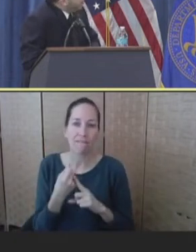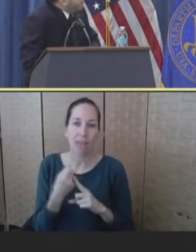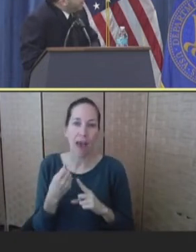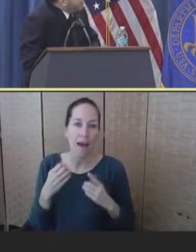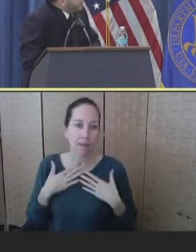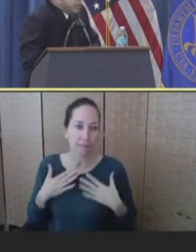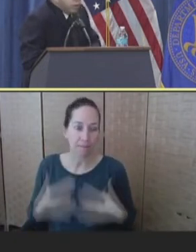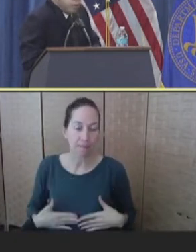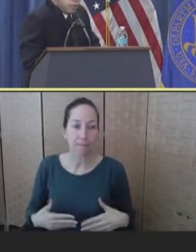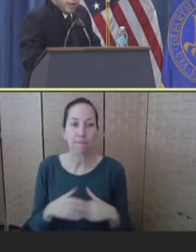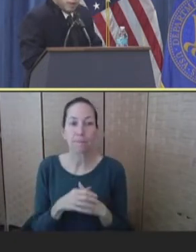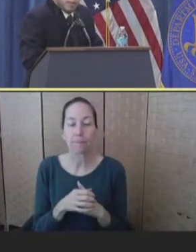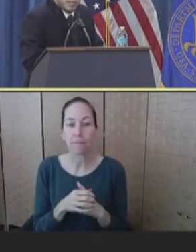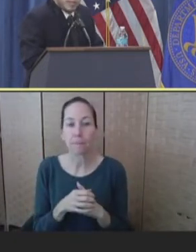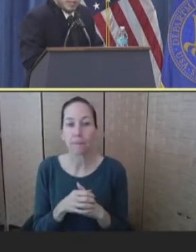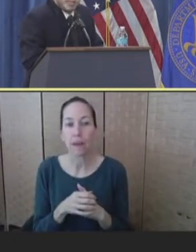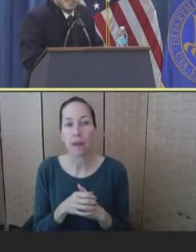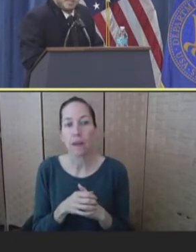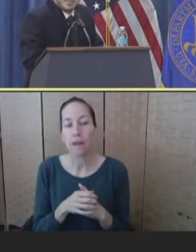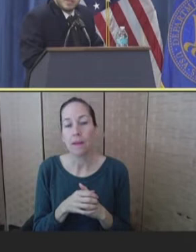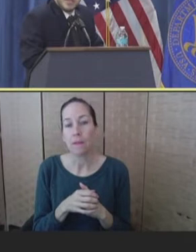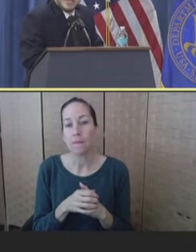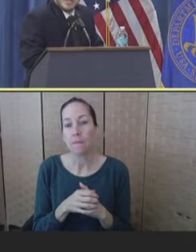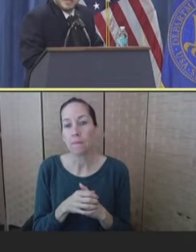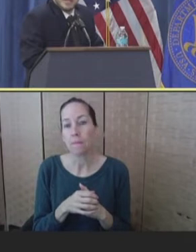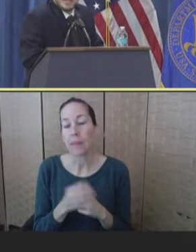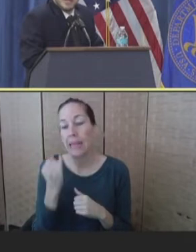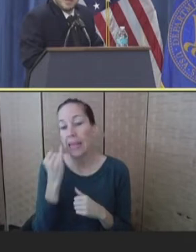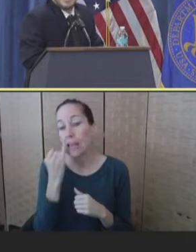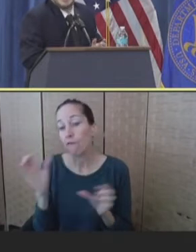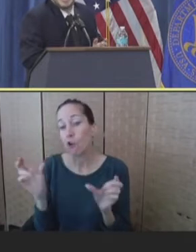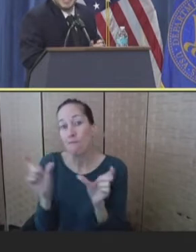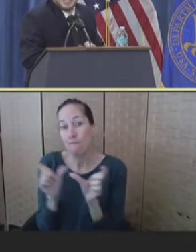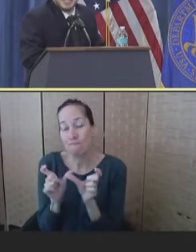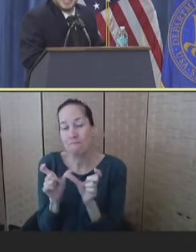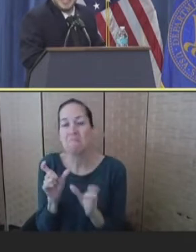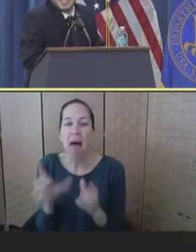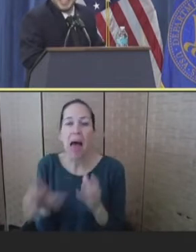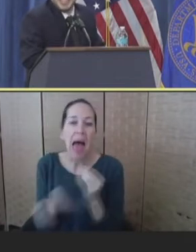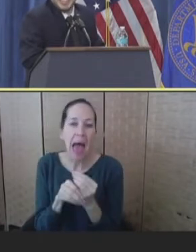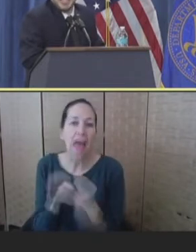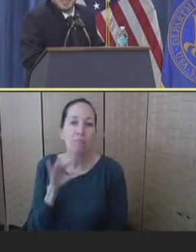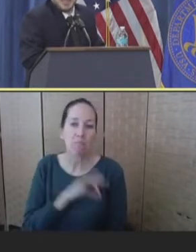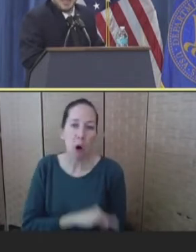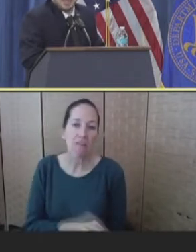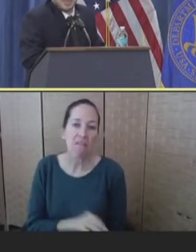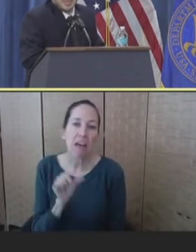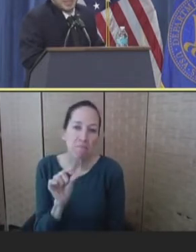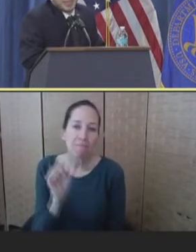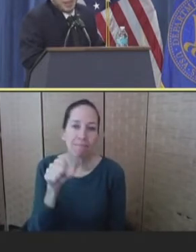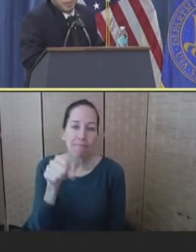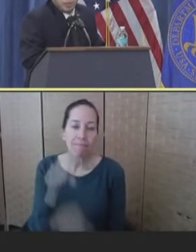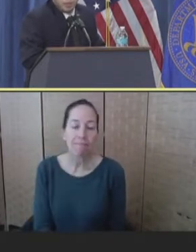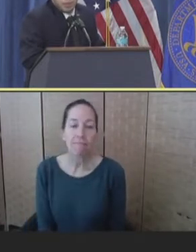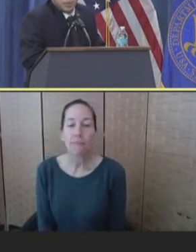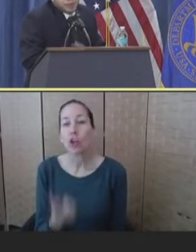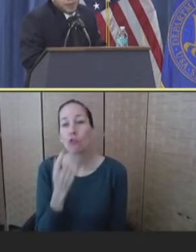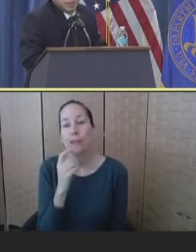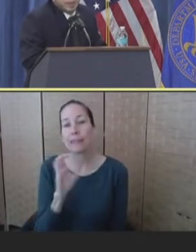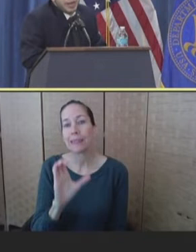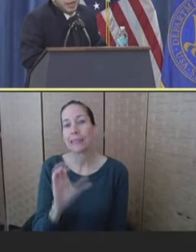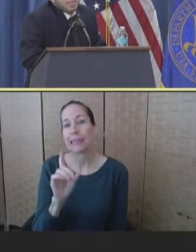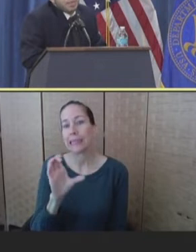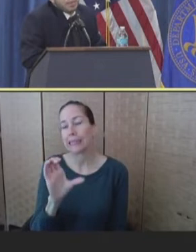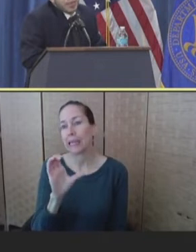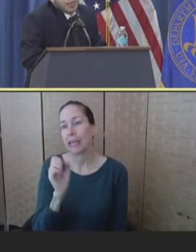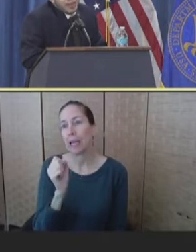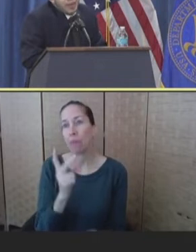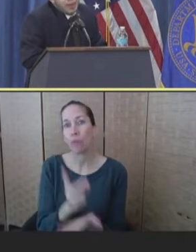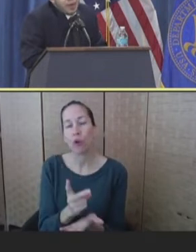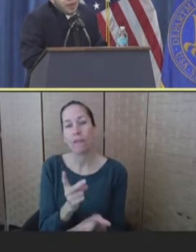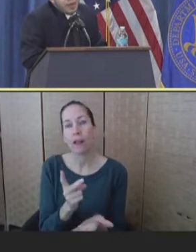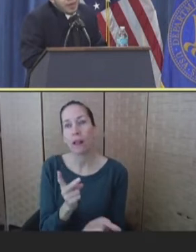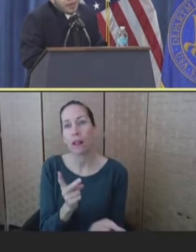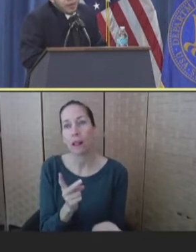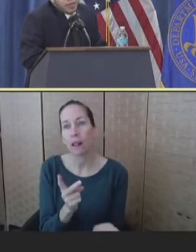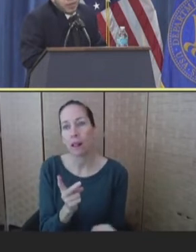And then the other question we had was there's a recent CDC approval or rather encouragement